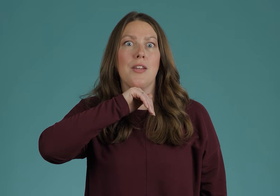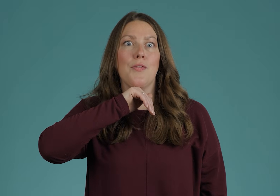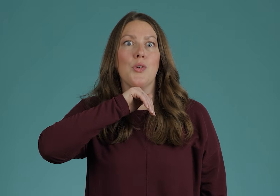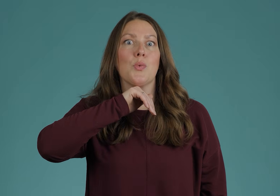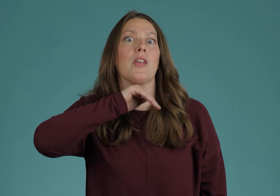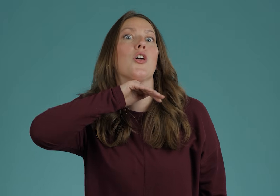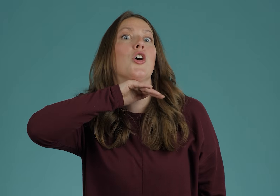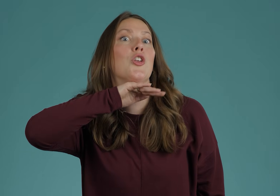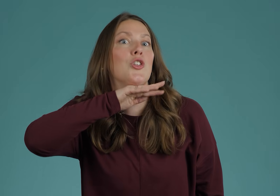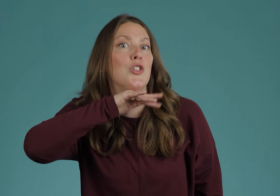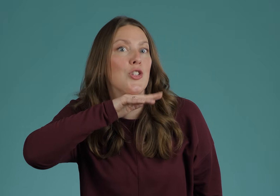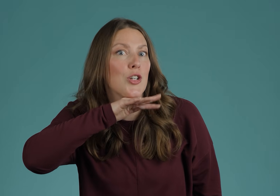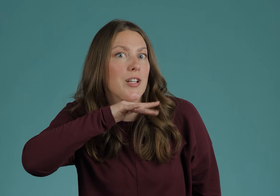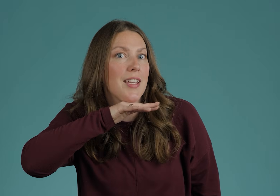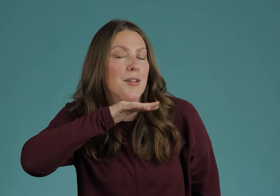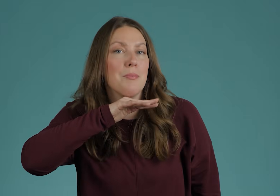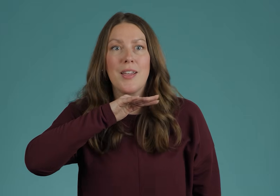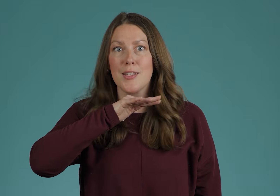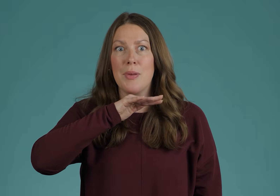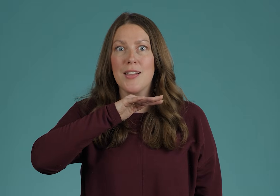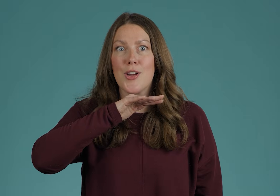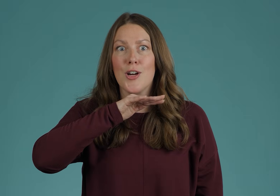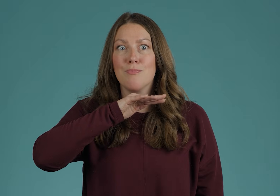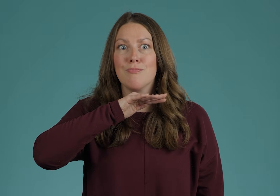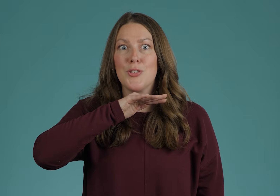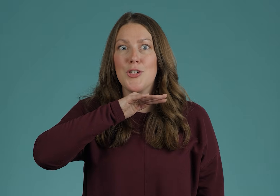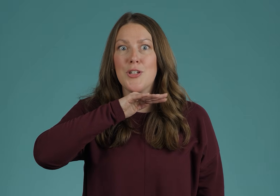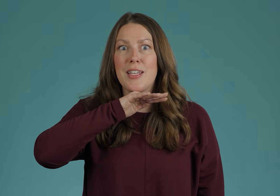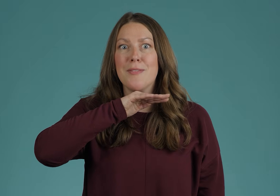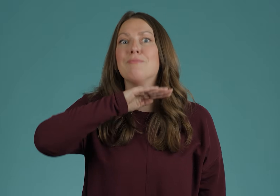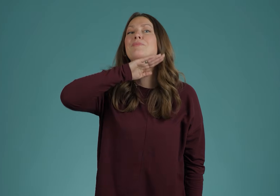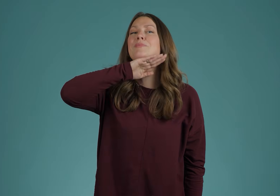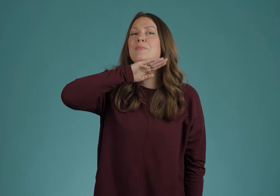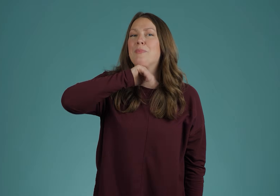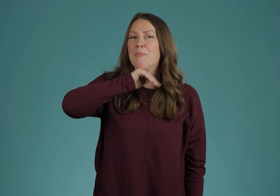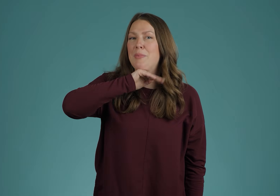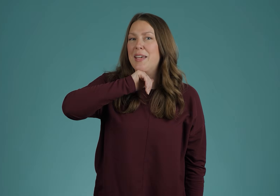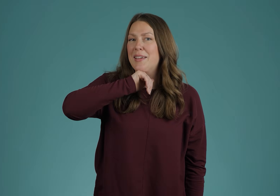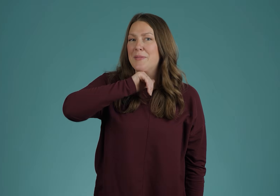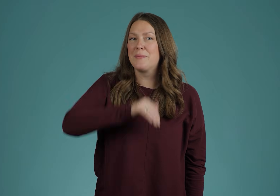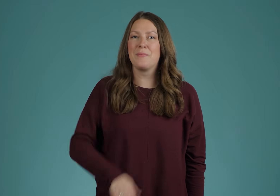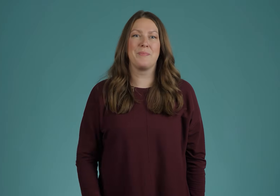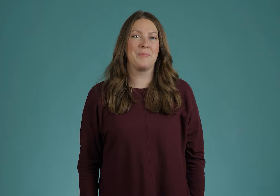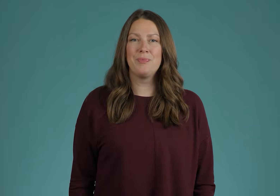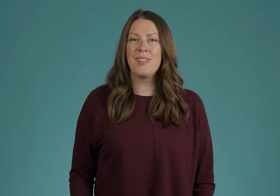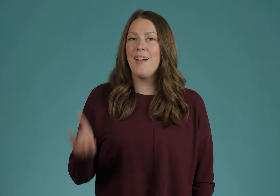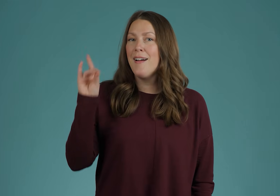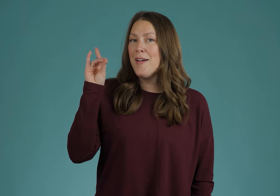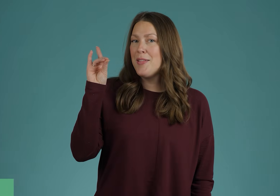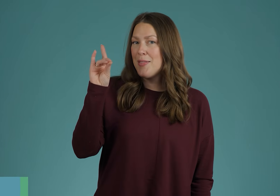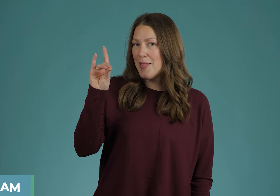be confused with dirty because pigs are